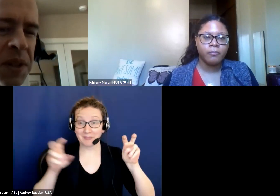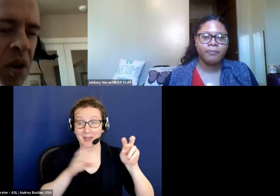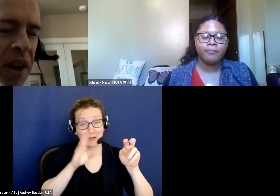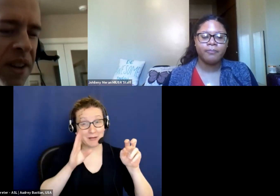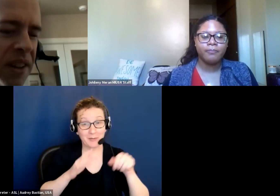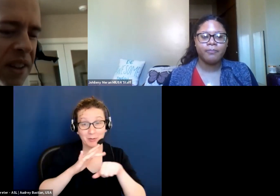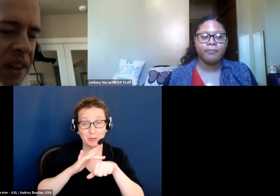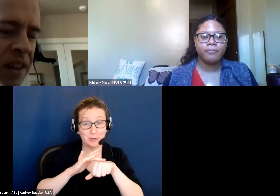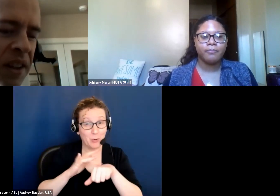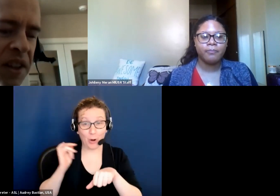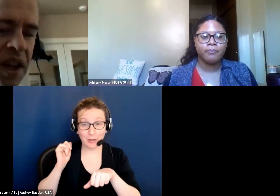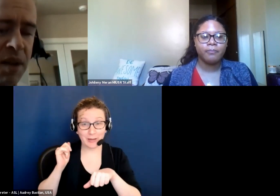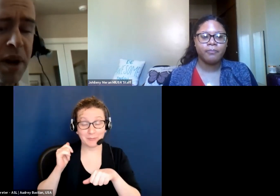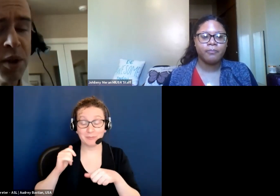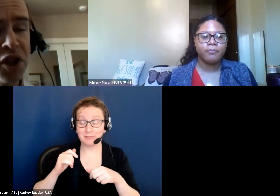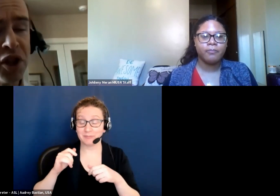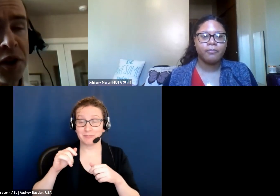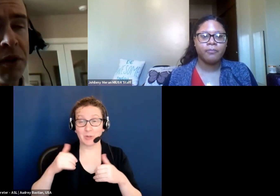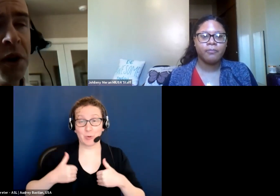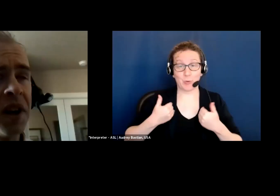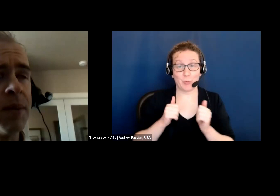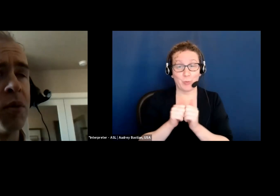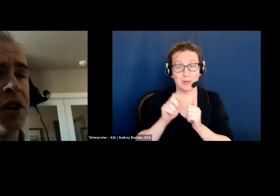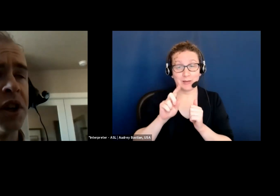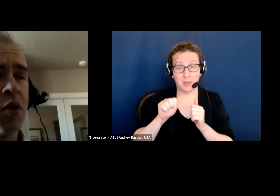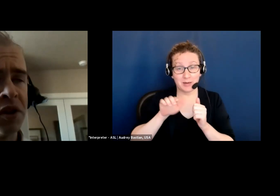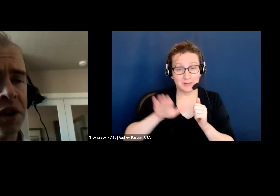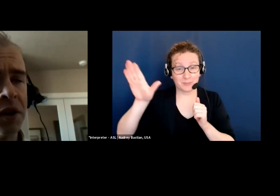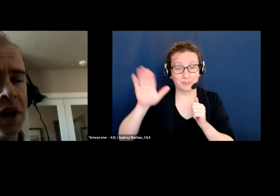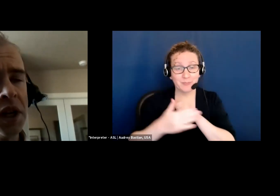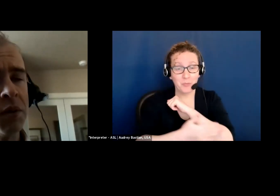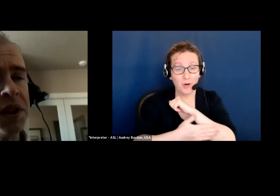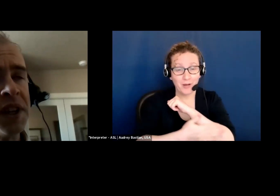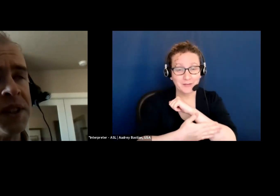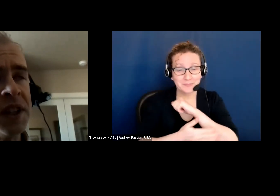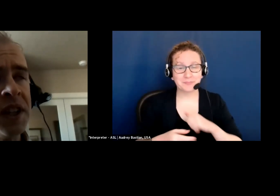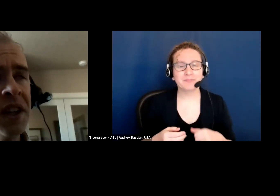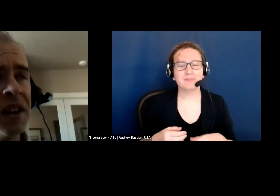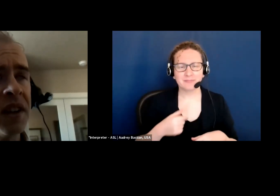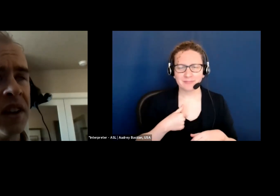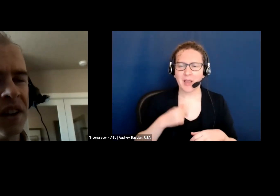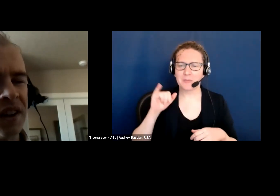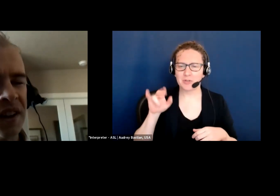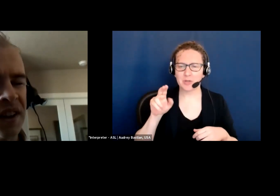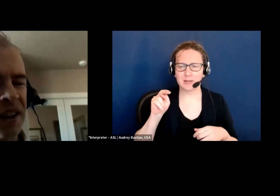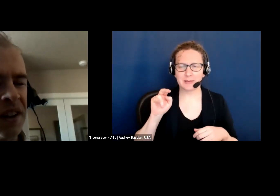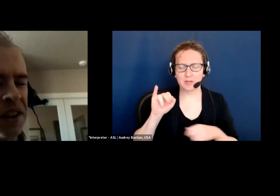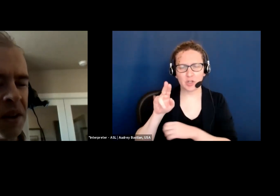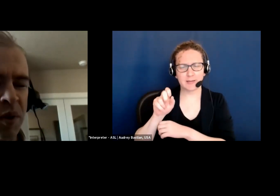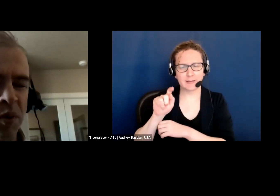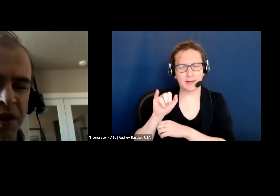Abroad. And my name is Justin Harford, project coordinator with the NCDE. And